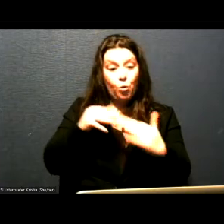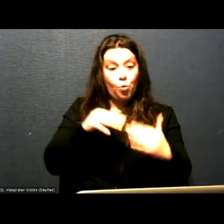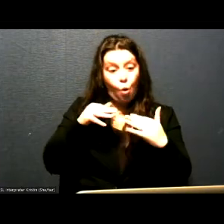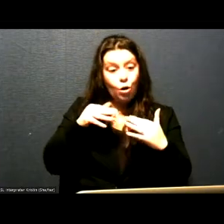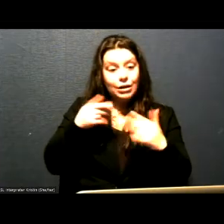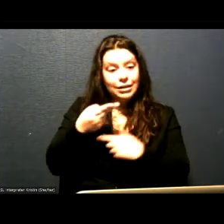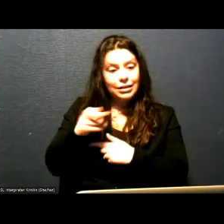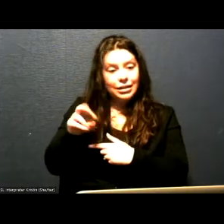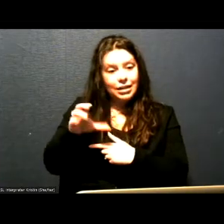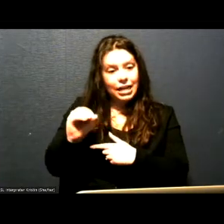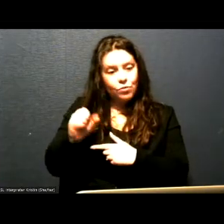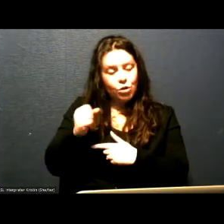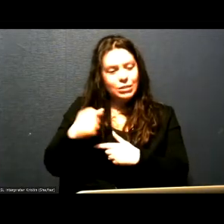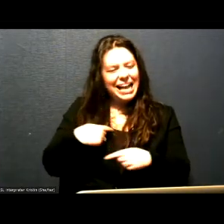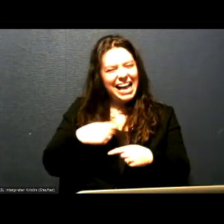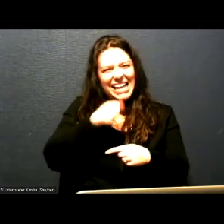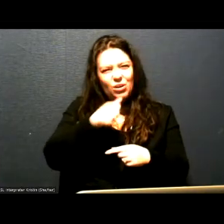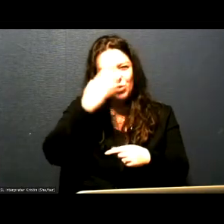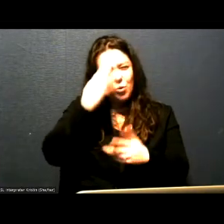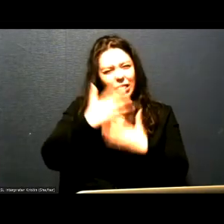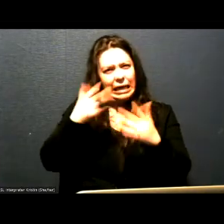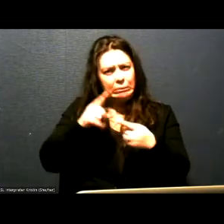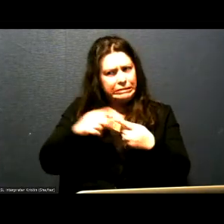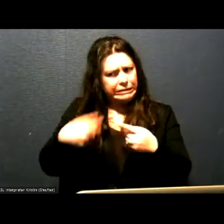I don’t quite know a whole lot about that part, but I do know that they were named after war heroes.